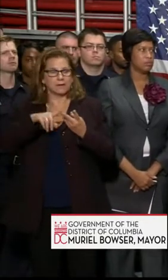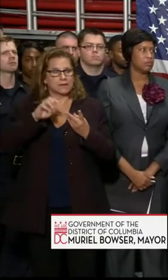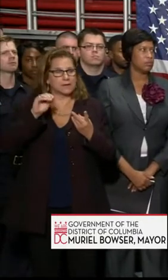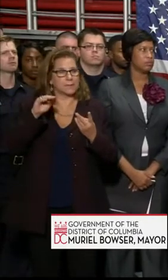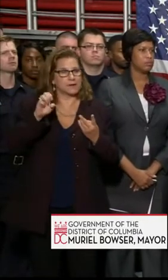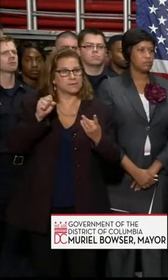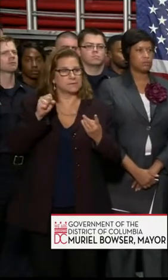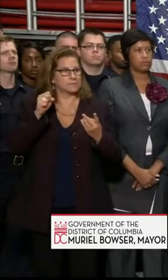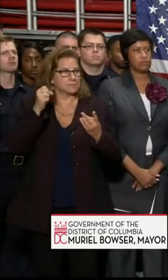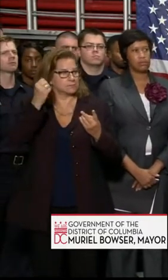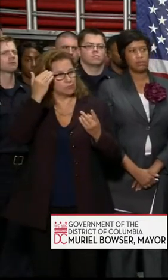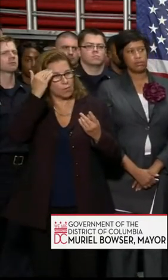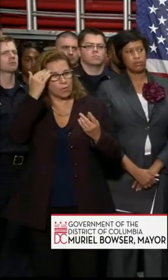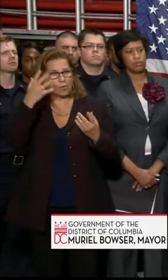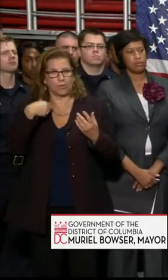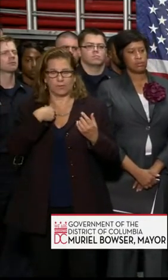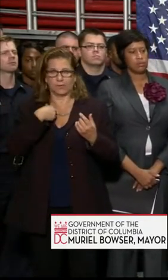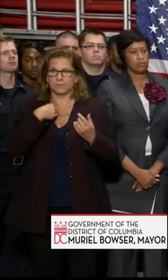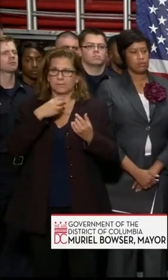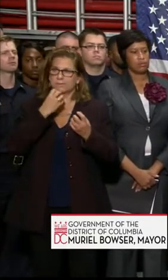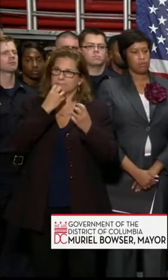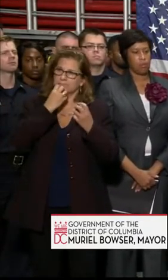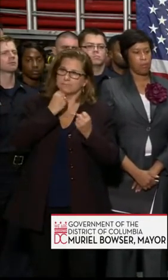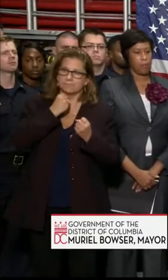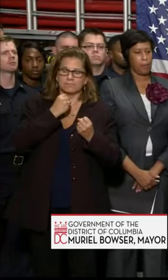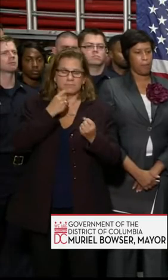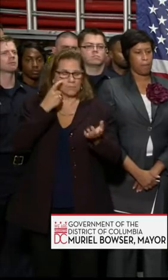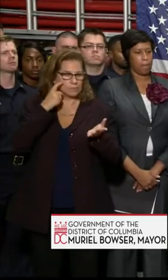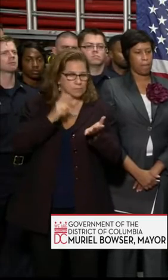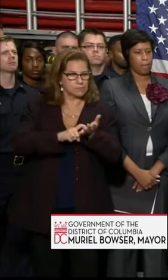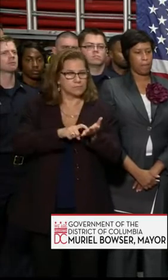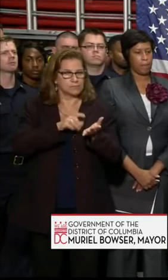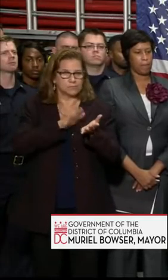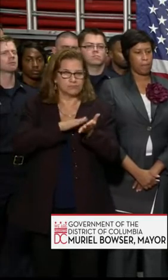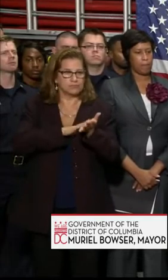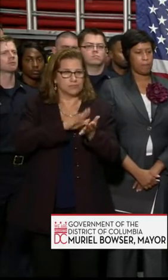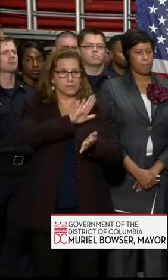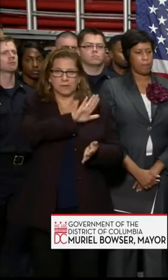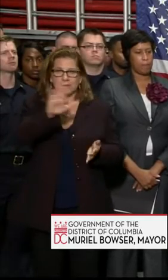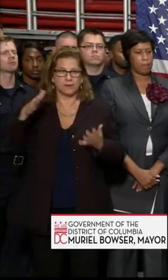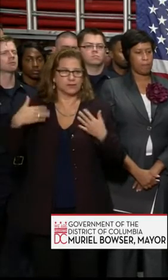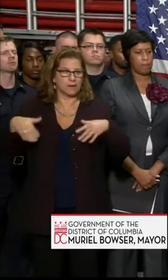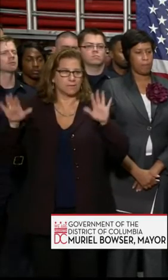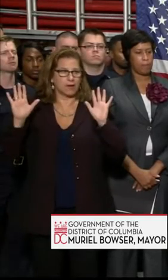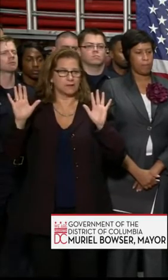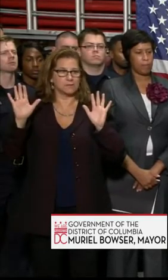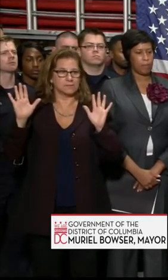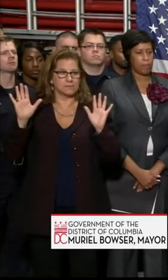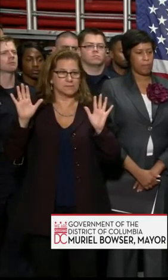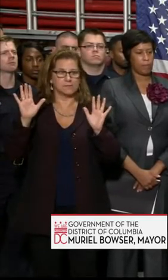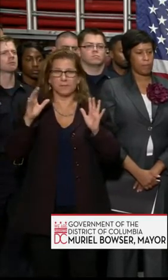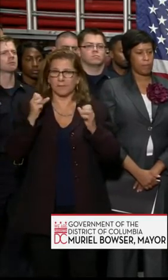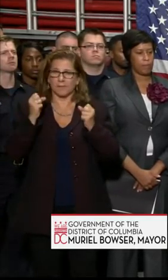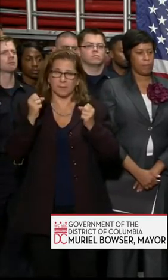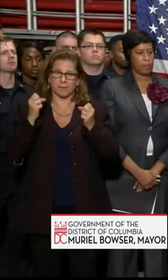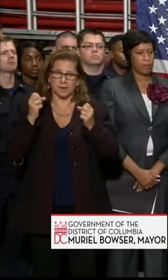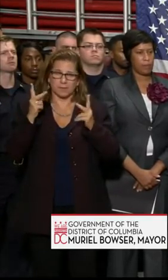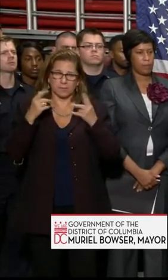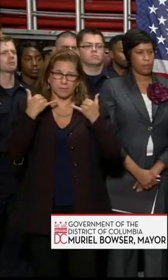MUCH EACH AND EVERY DAY. IT IS OUR MEMBERS WHO ANSWER THE HUNDREDS OF CALLS FOR HELP WE RECEIVE EVERY SINGLE DAY ALL